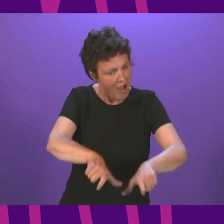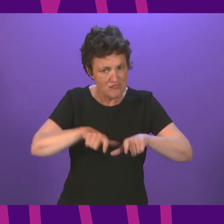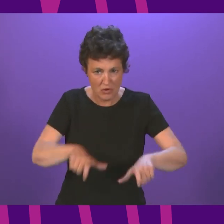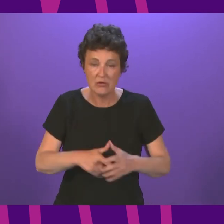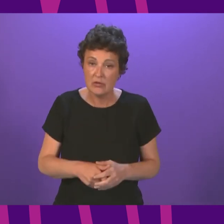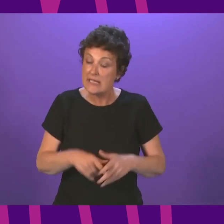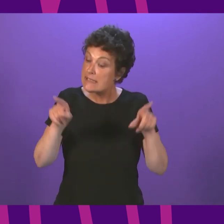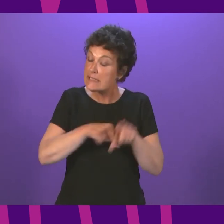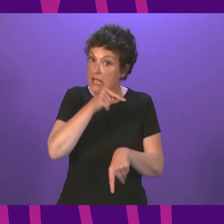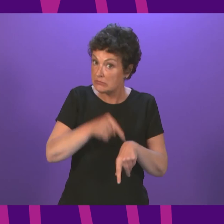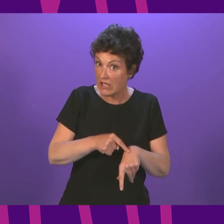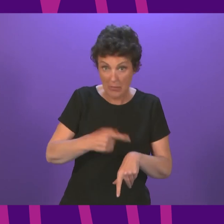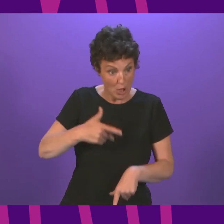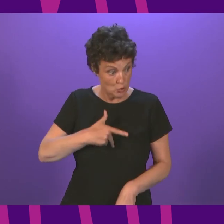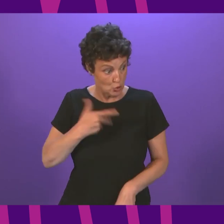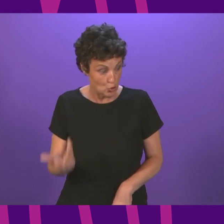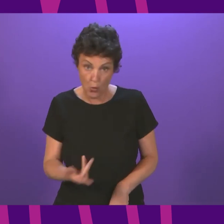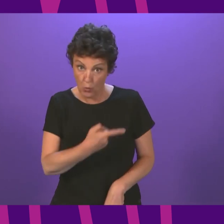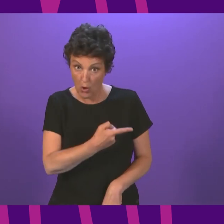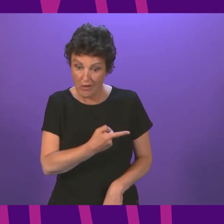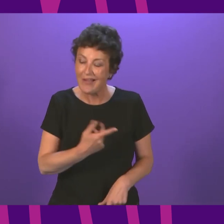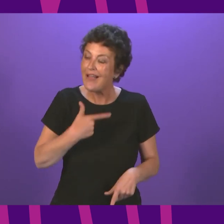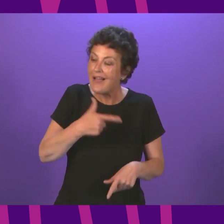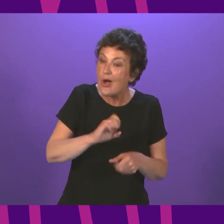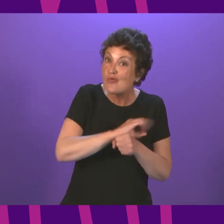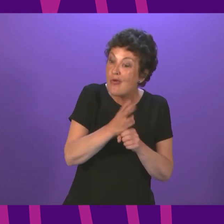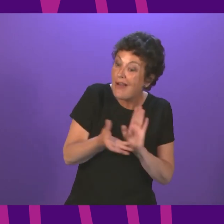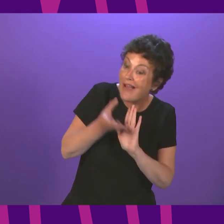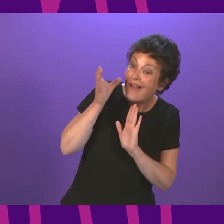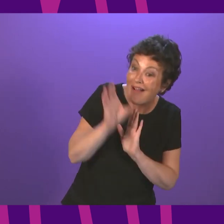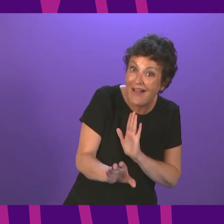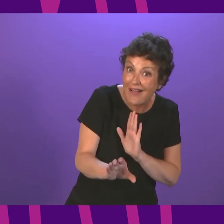in September 2020, this is mainly due to the number of our peers whose businesses have